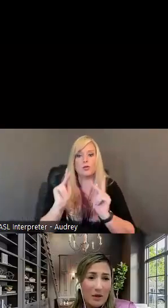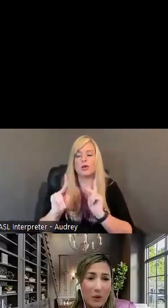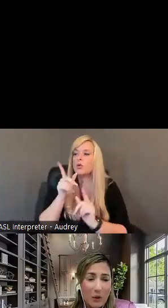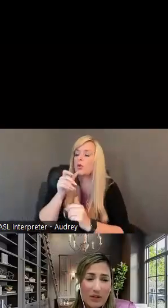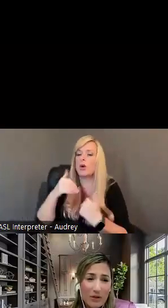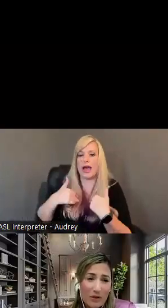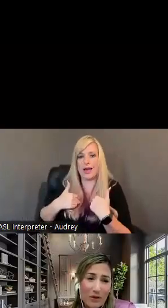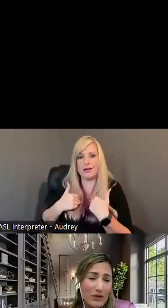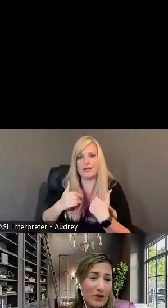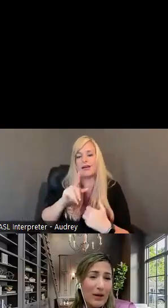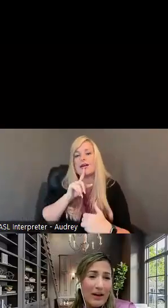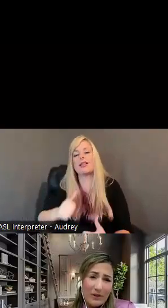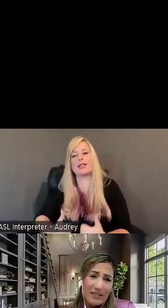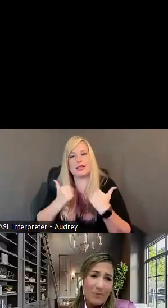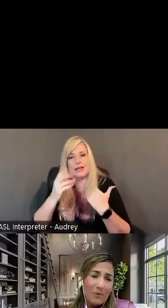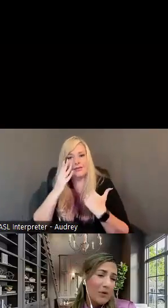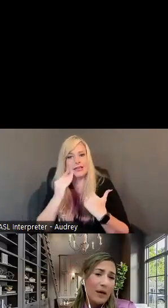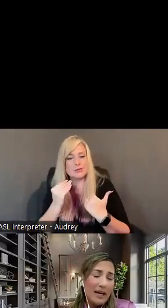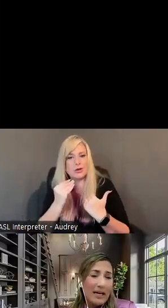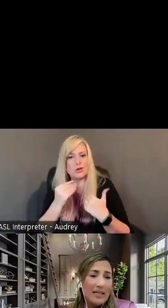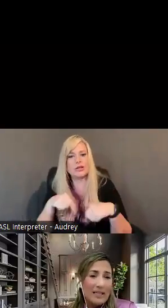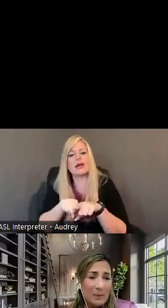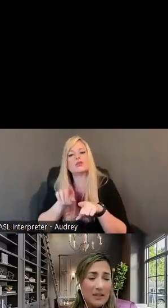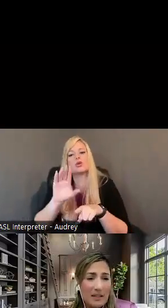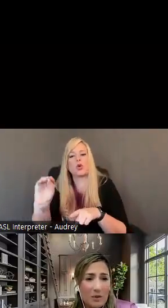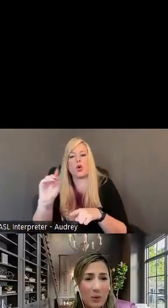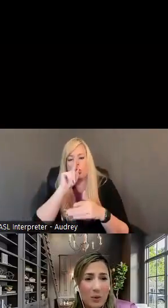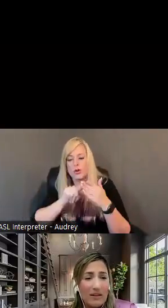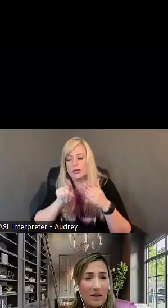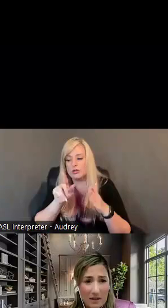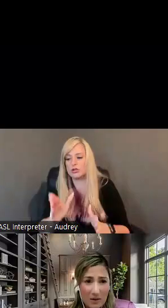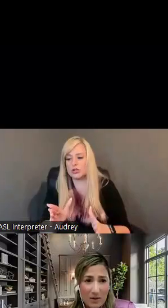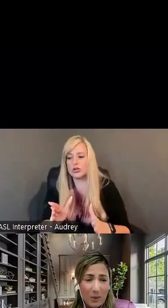co-researchers. So every step of the way has been done with young adults with